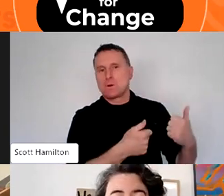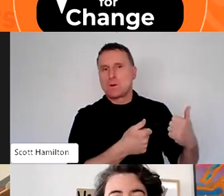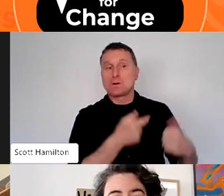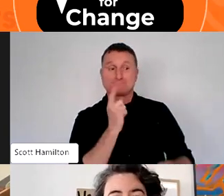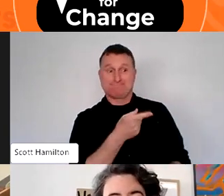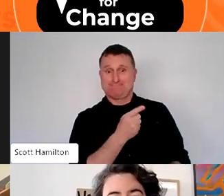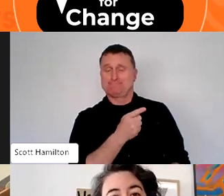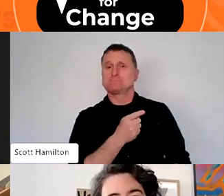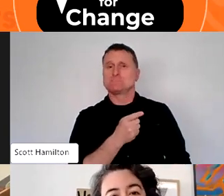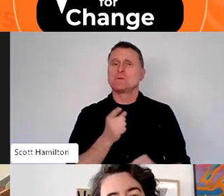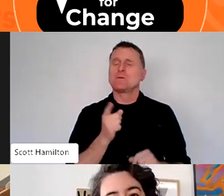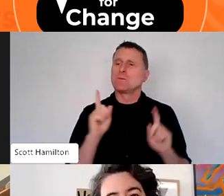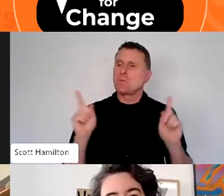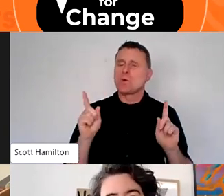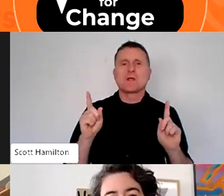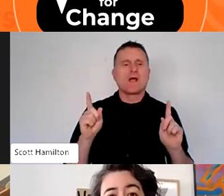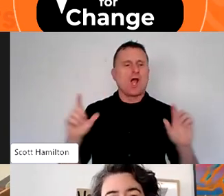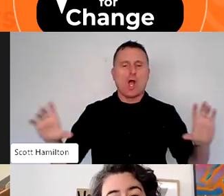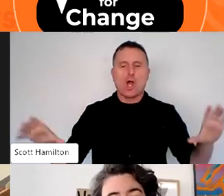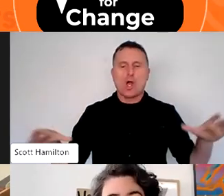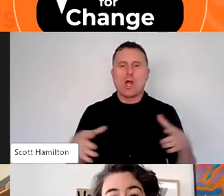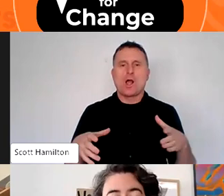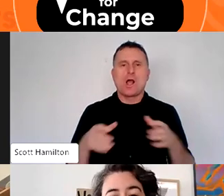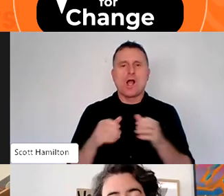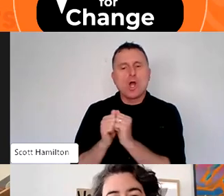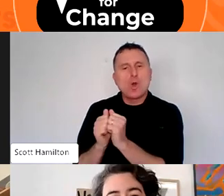that this is a collective effort, a collective societal shift that